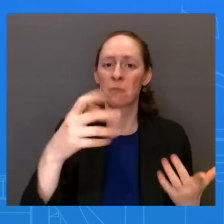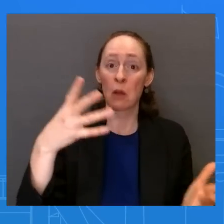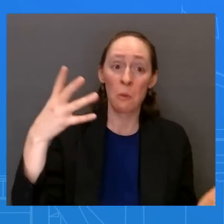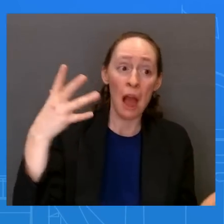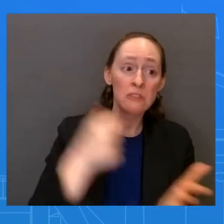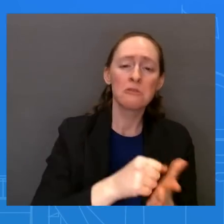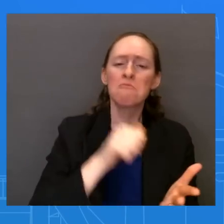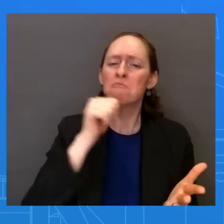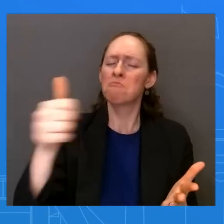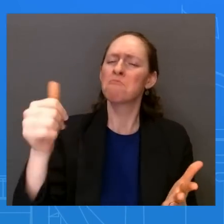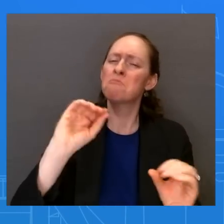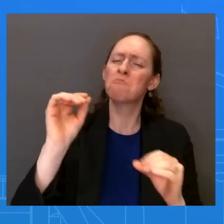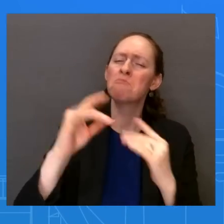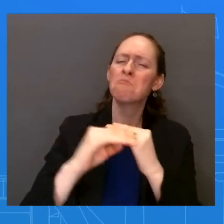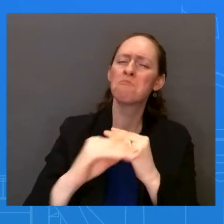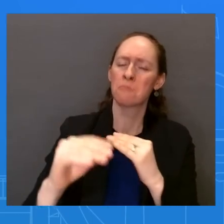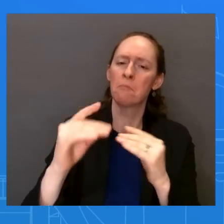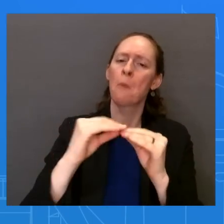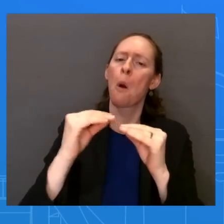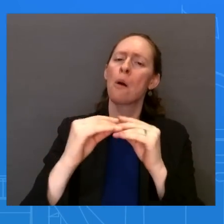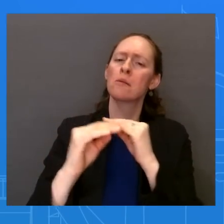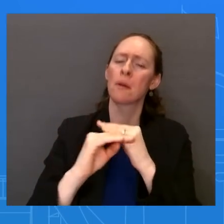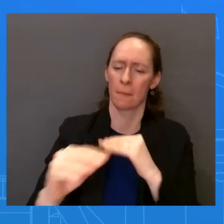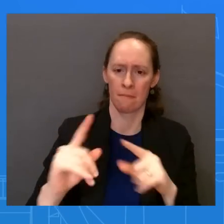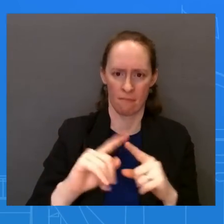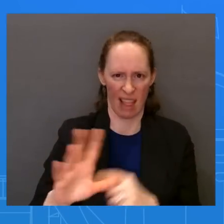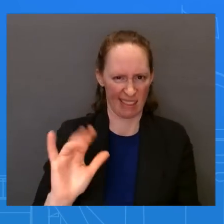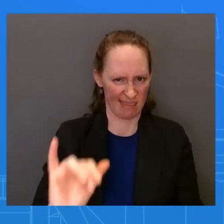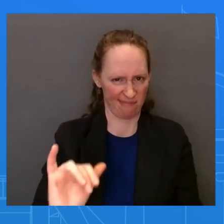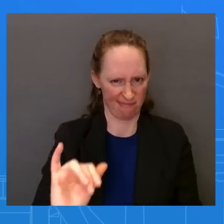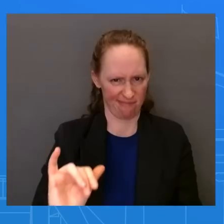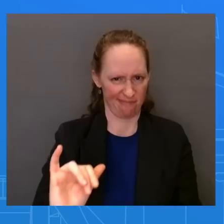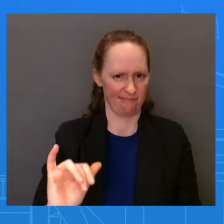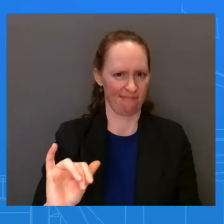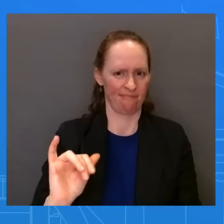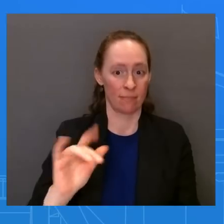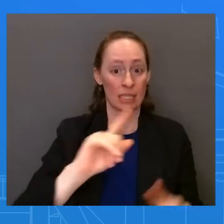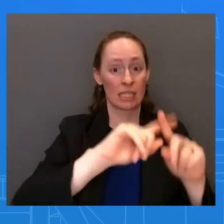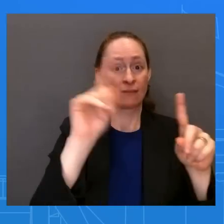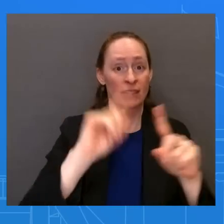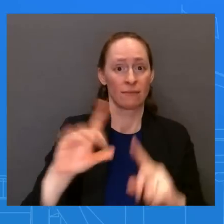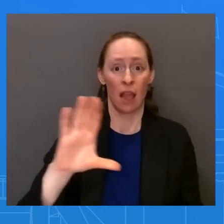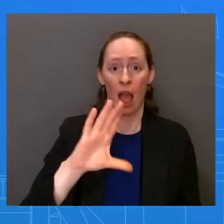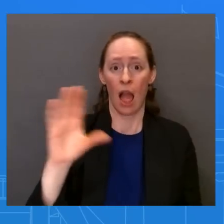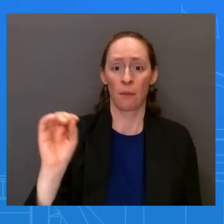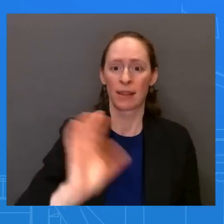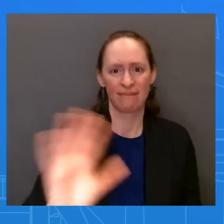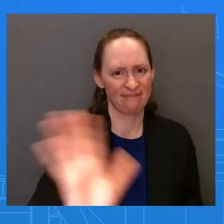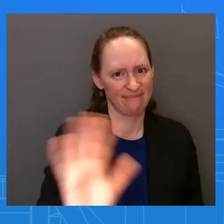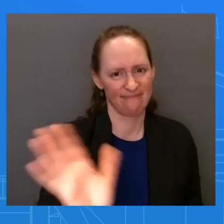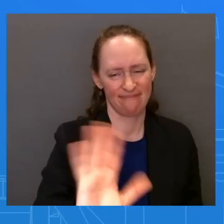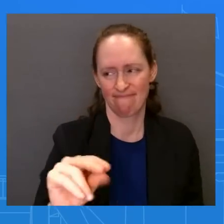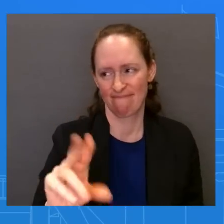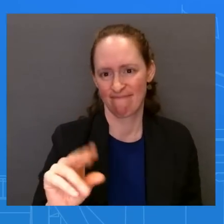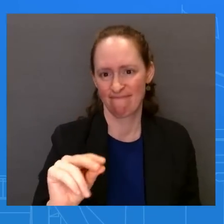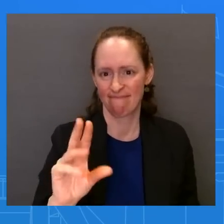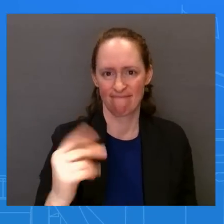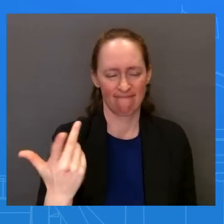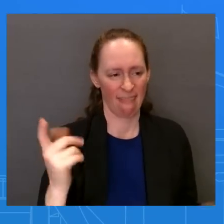Is this a matter of concern for the White House? Ms. Jean-Pierre: So that is something, as you know, that we watch closely --